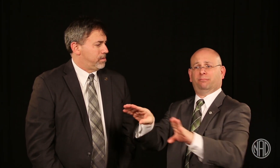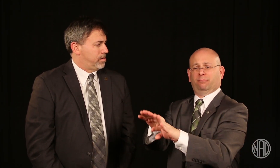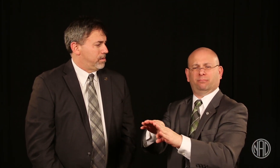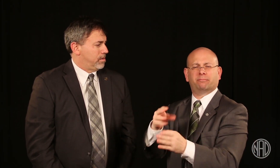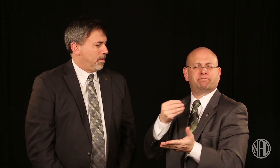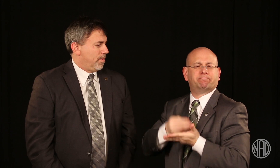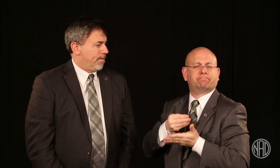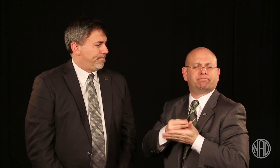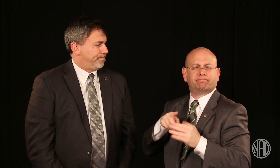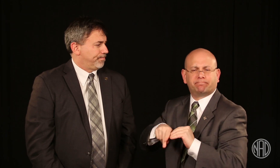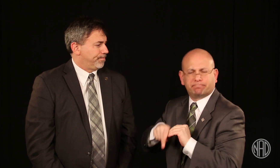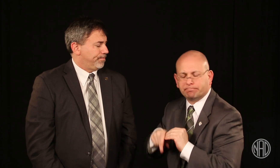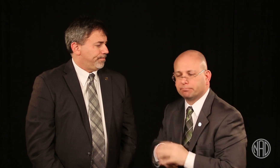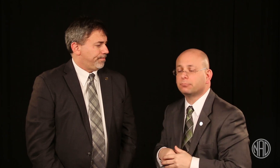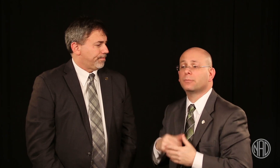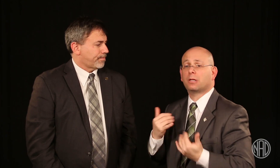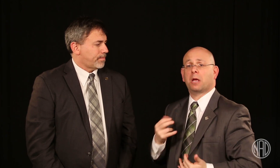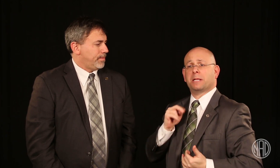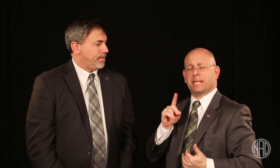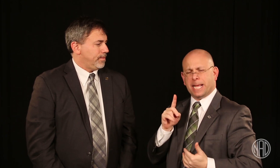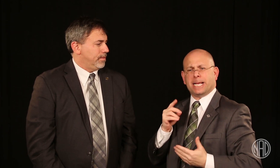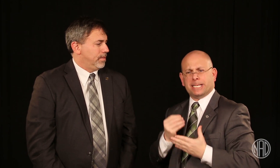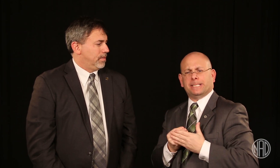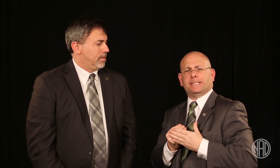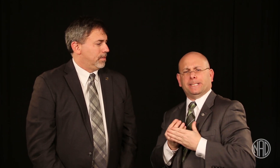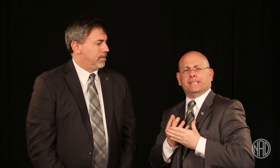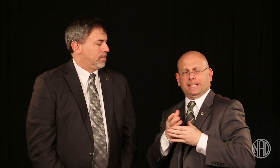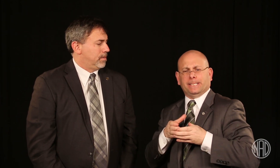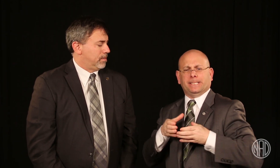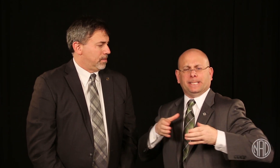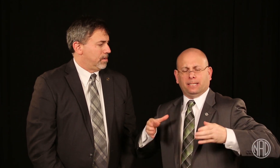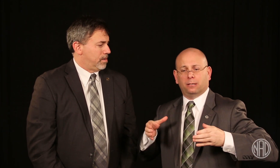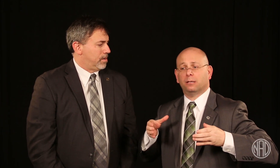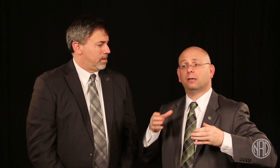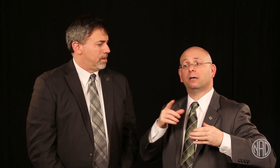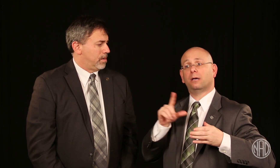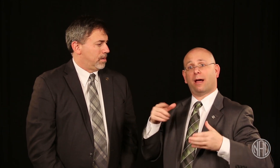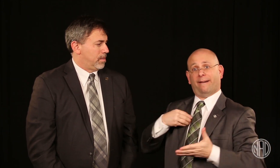which was closed due to budget limitations. While there has been some financial growth